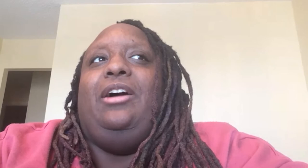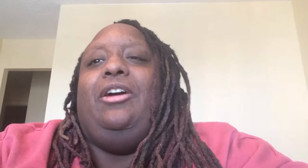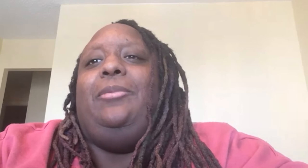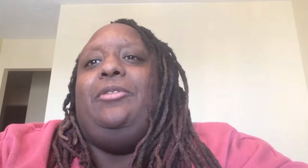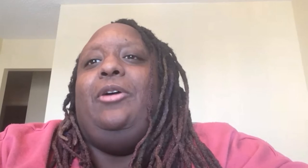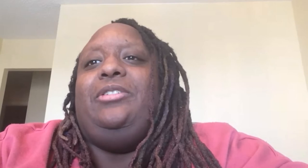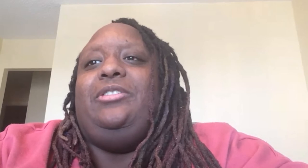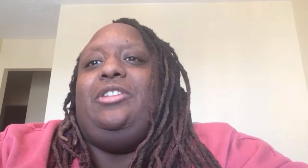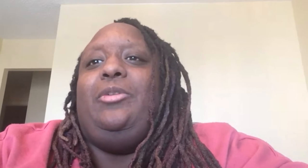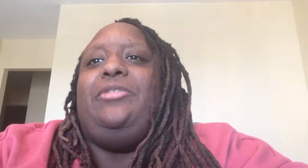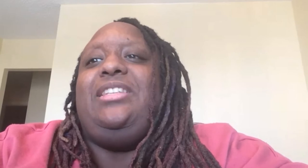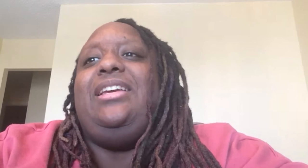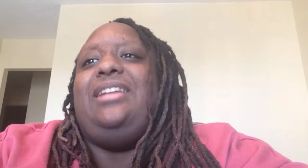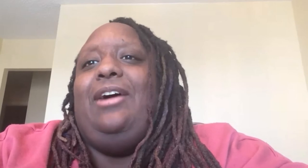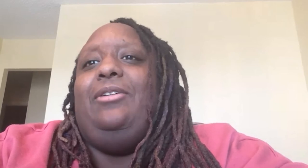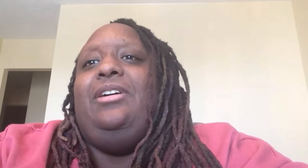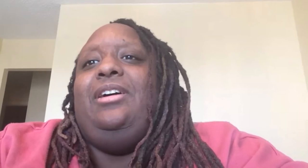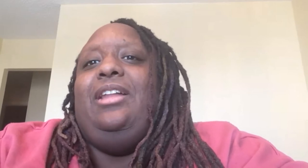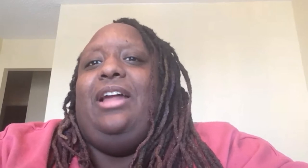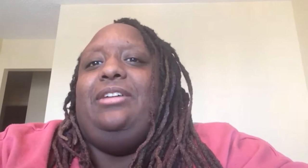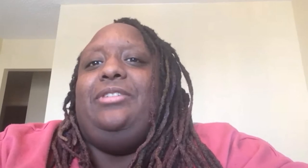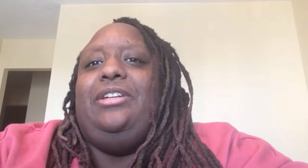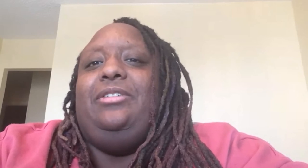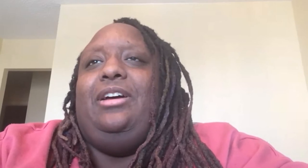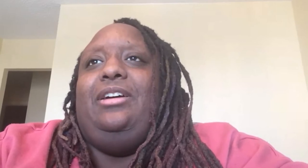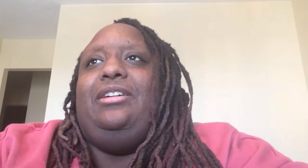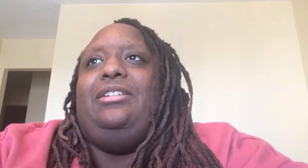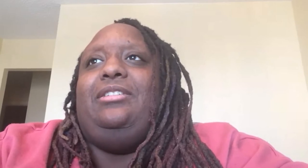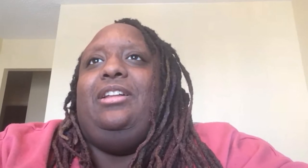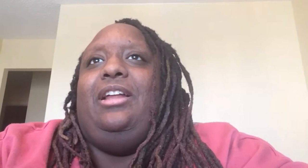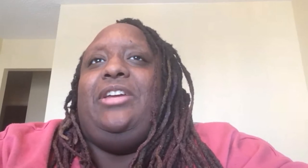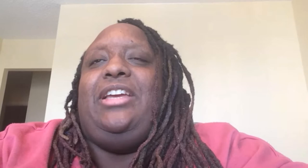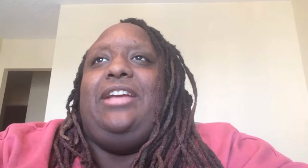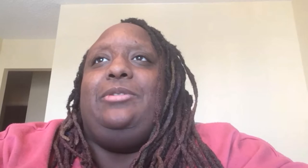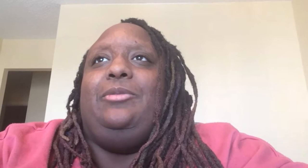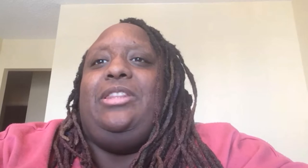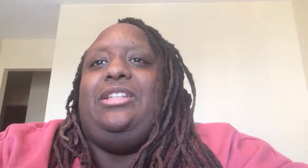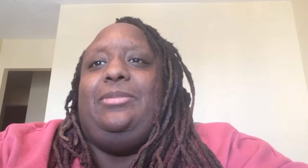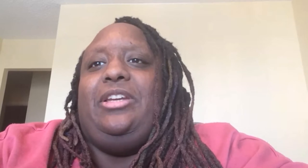And so we’ve seen now a lot of engagement with the disability community.